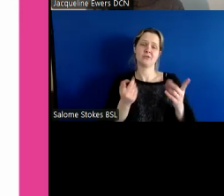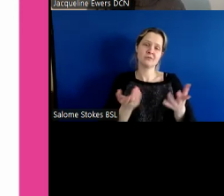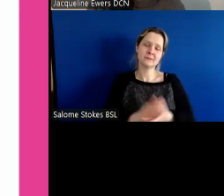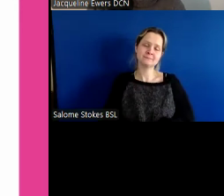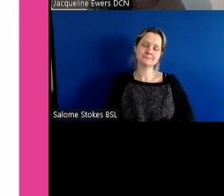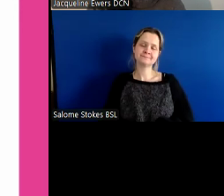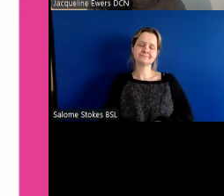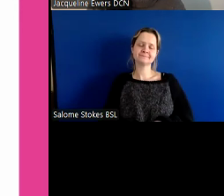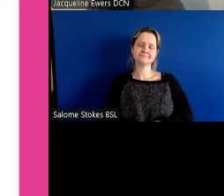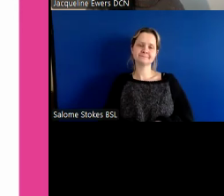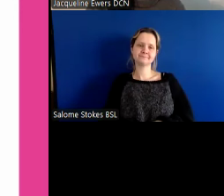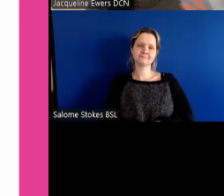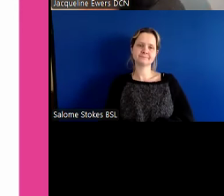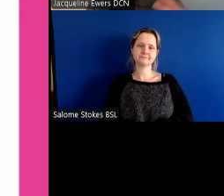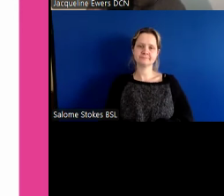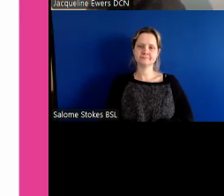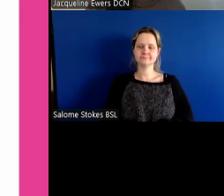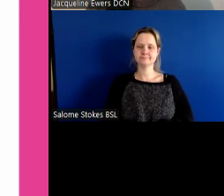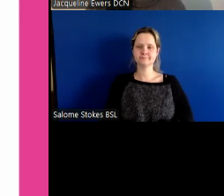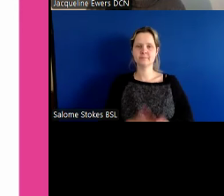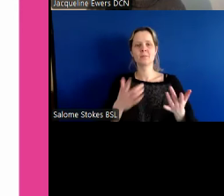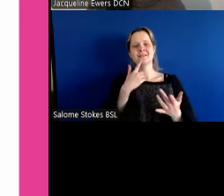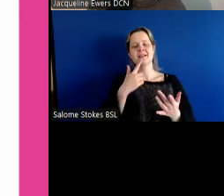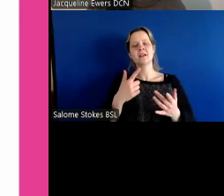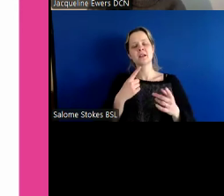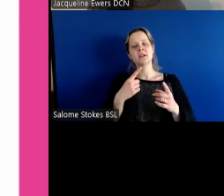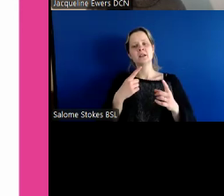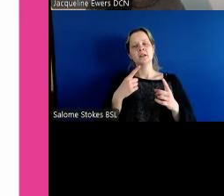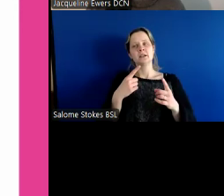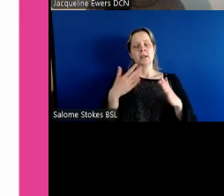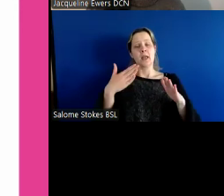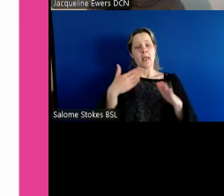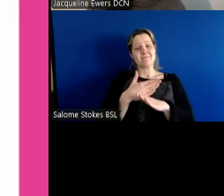I mentioned the effectiveness in terms of return on investment.